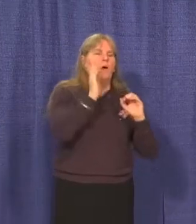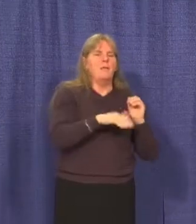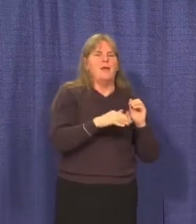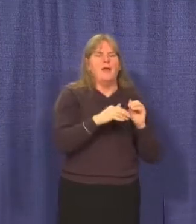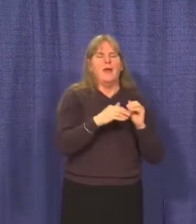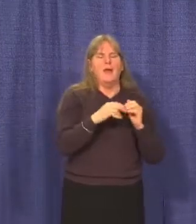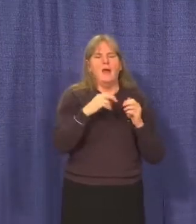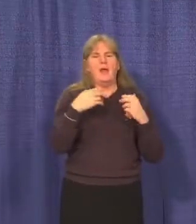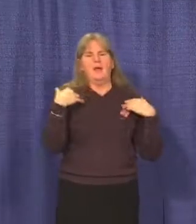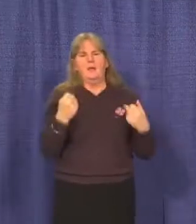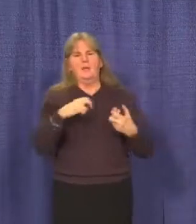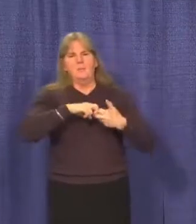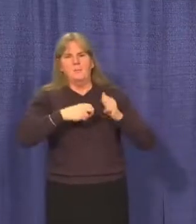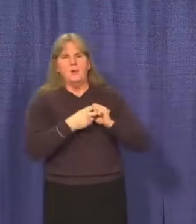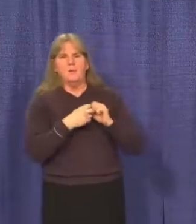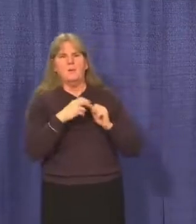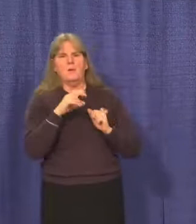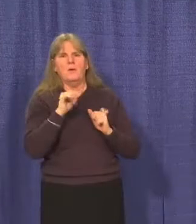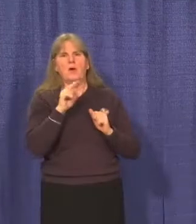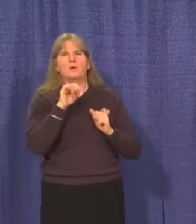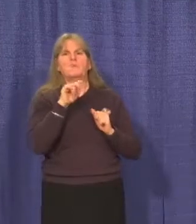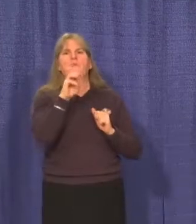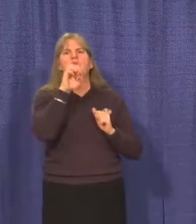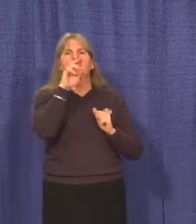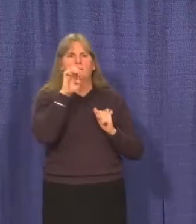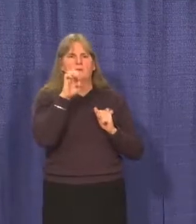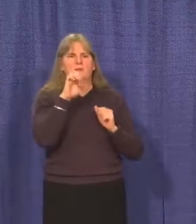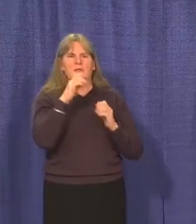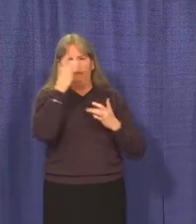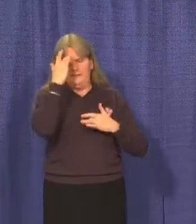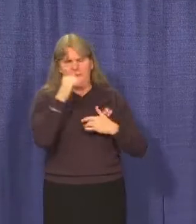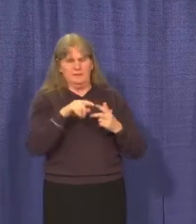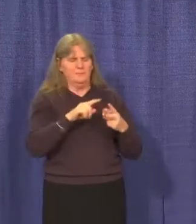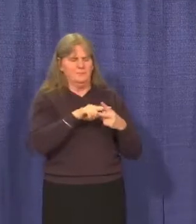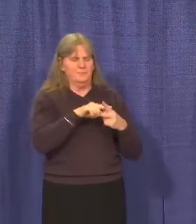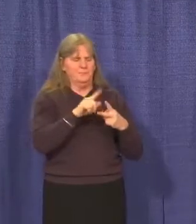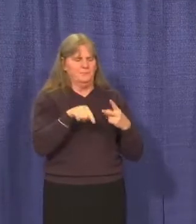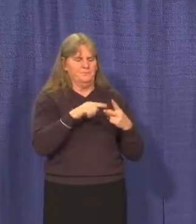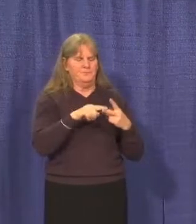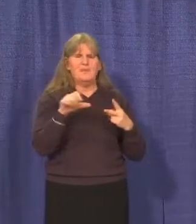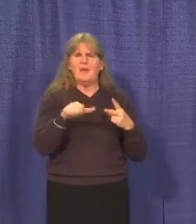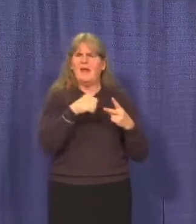immunocompromised Asian. Second, there are certain settings where we worry more